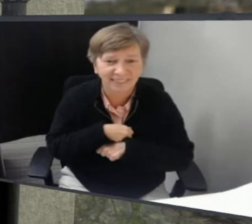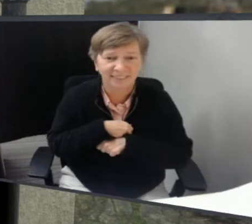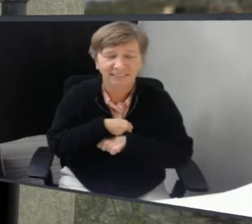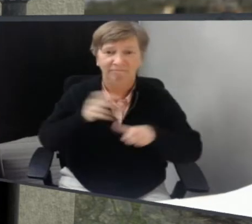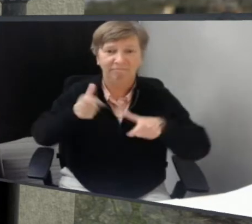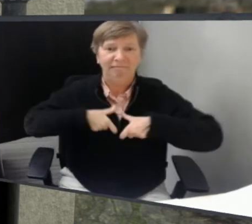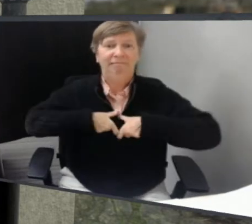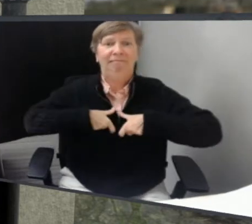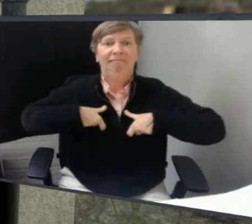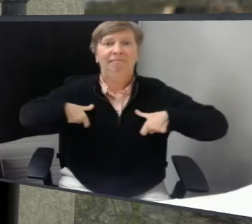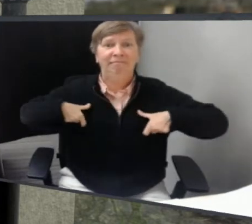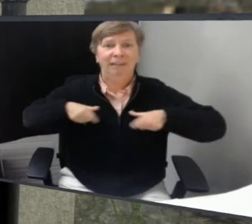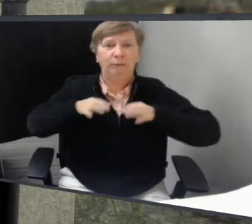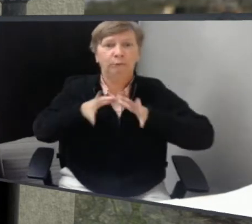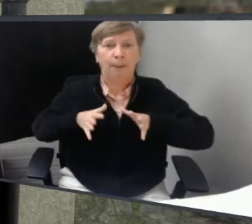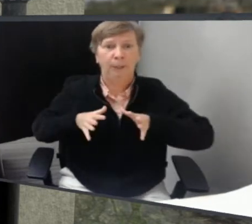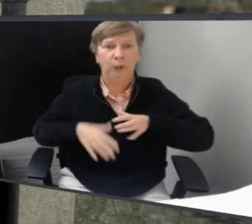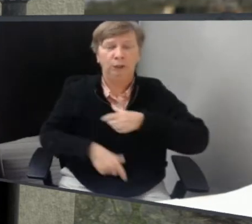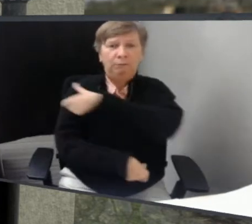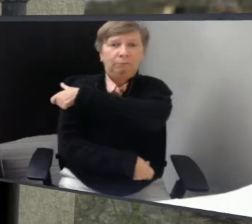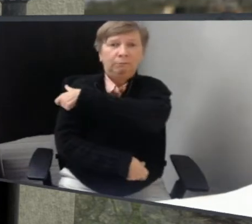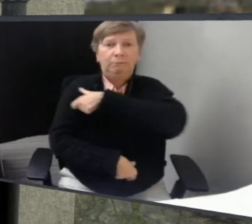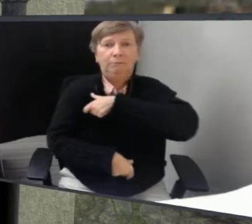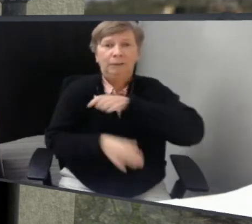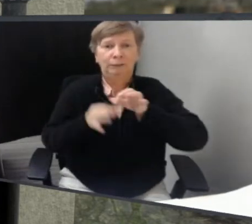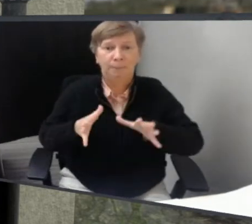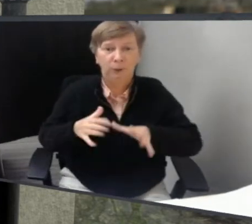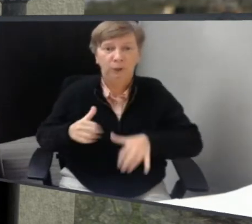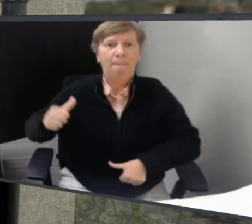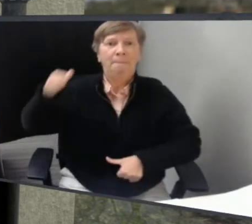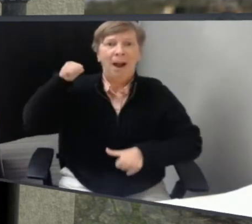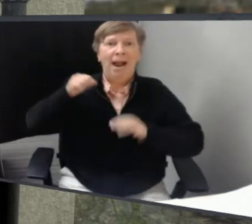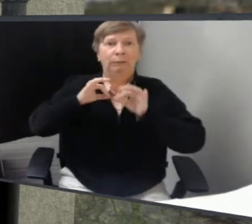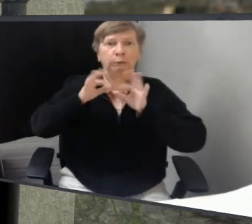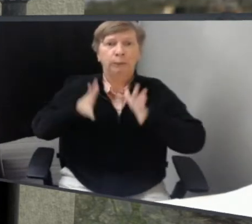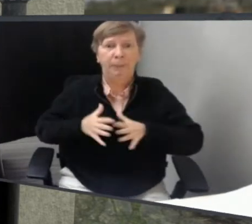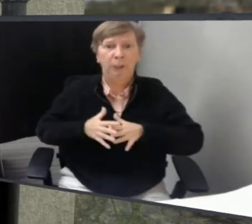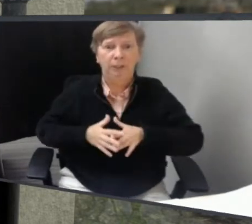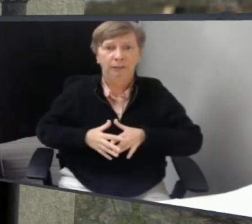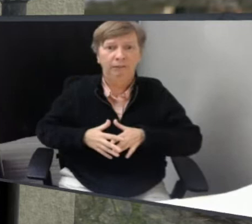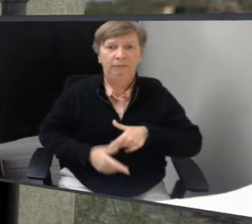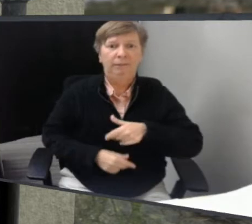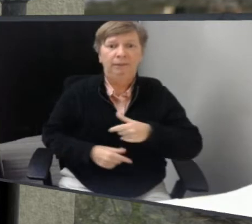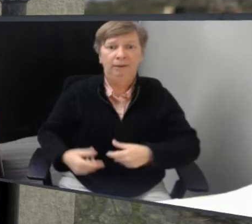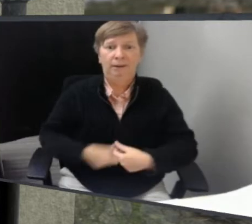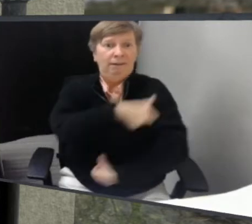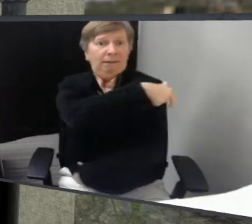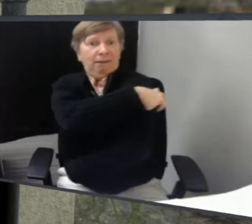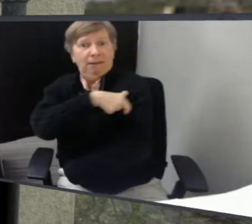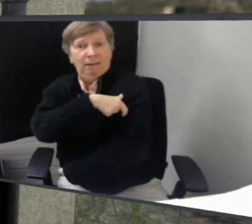You can't miss it really. And there's a big label that says interpreter on their front on their arm,